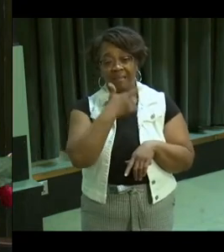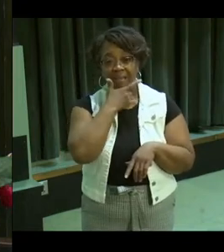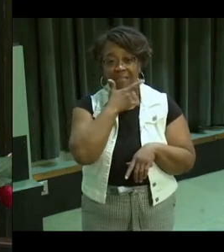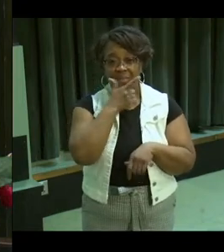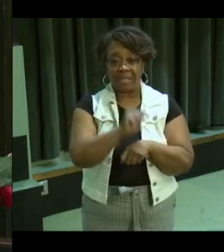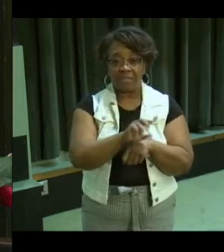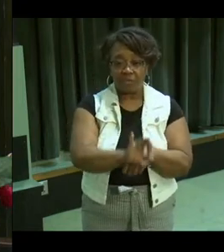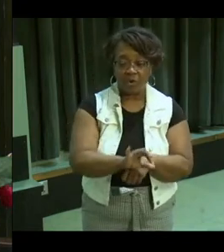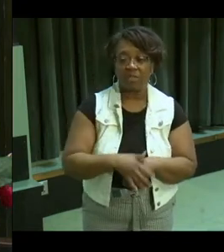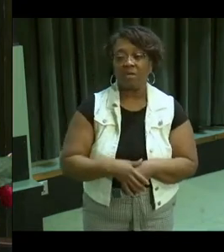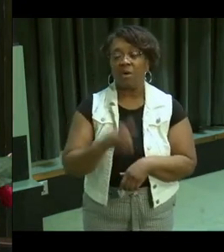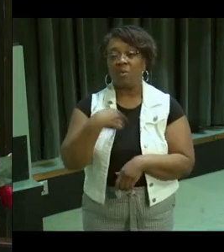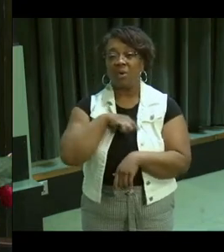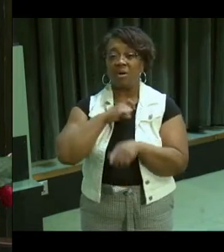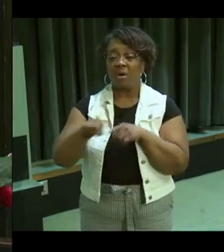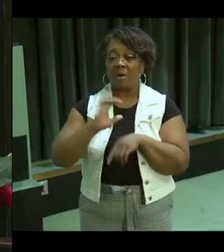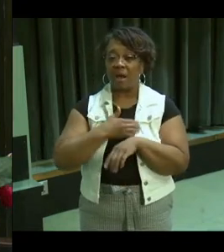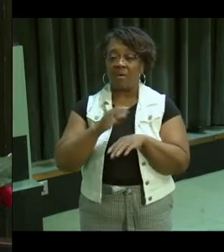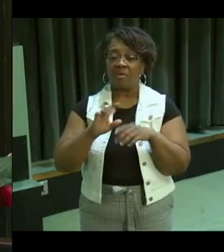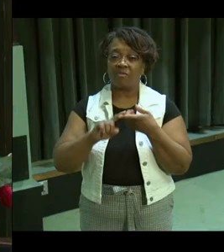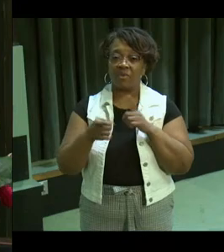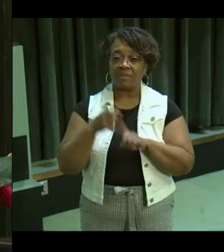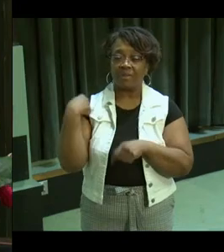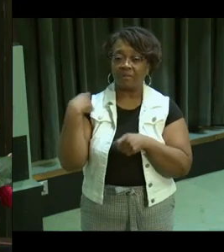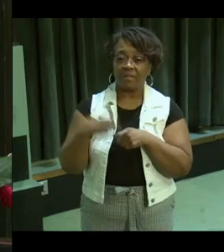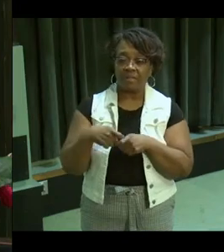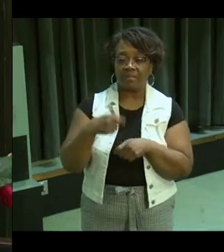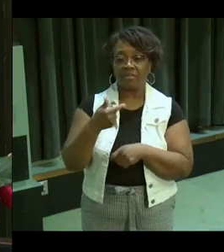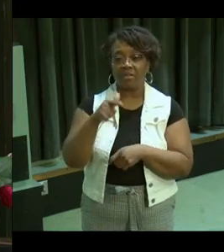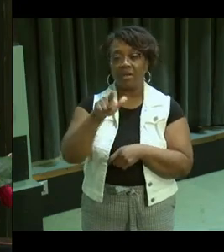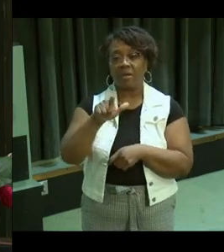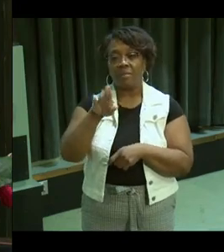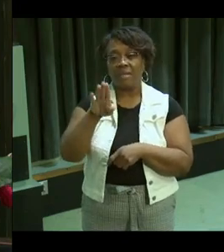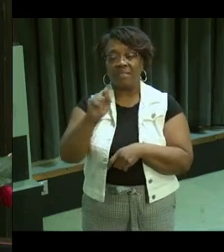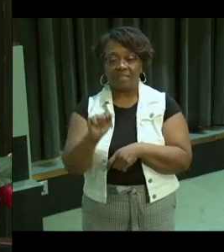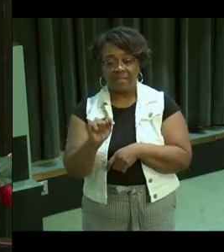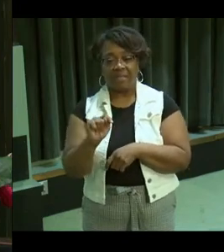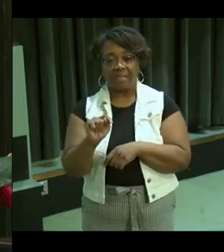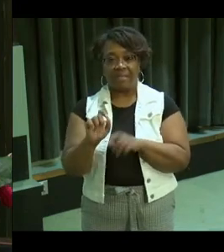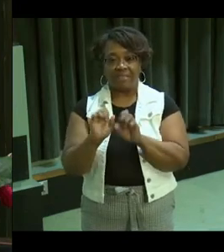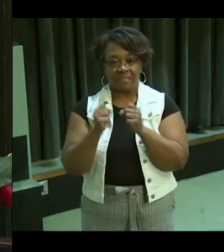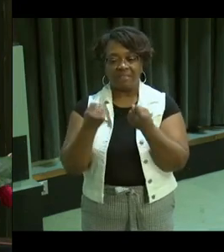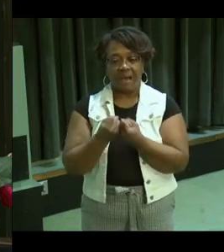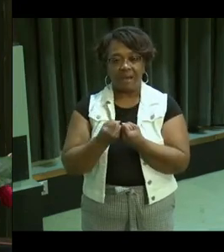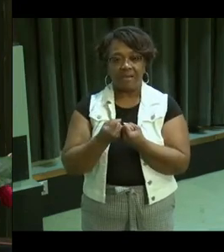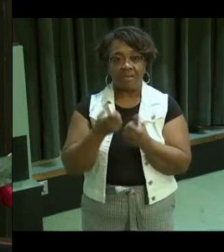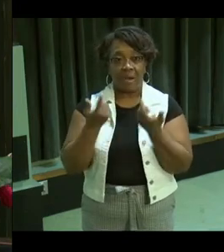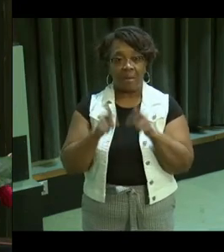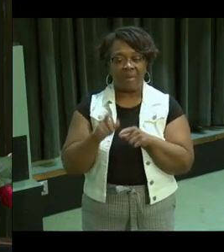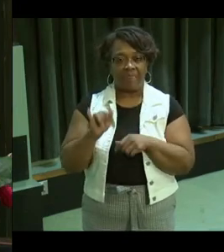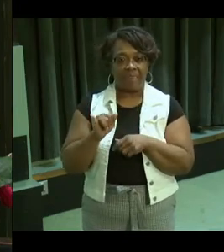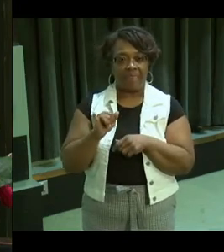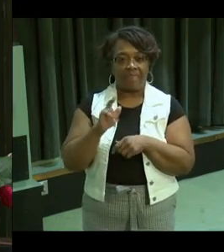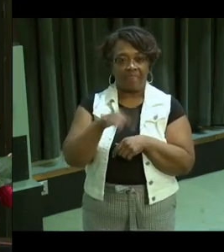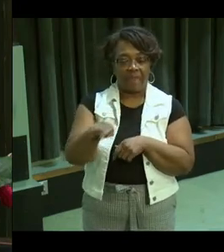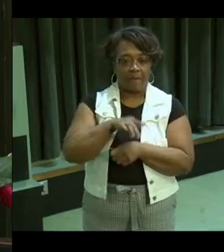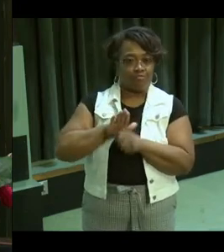friends at, at the Latino Glbt